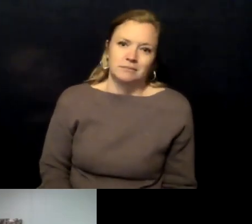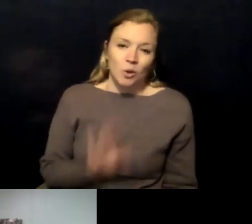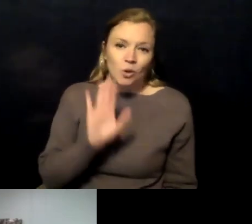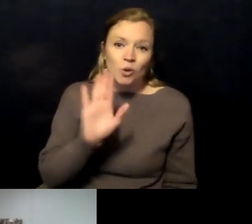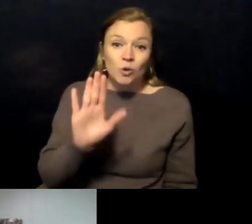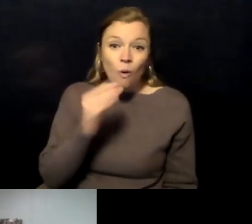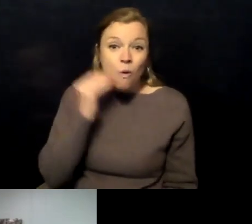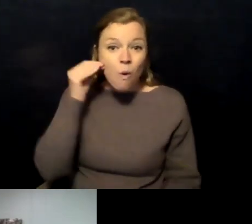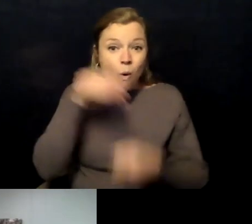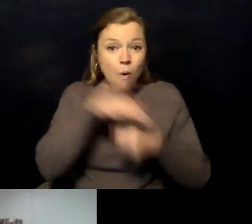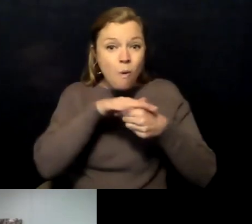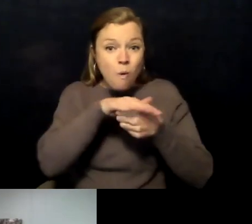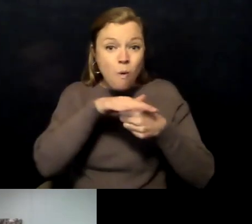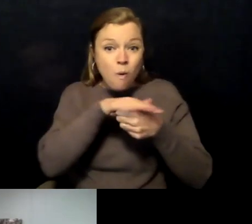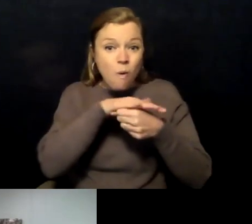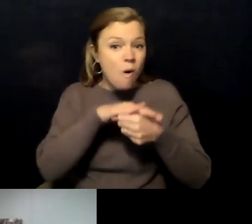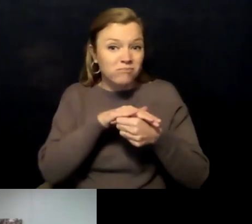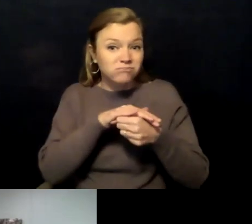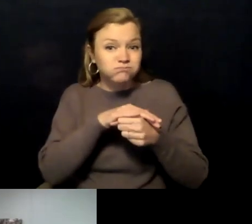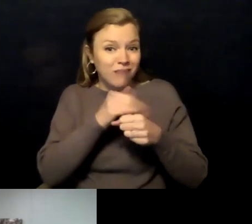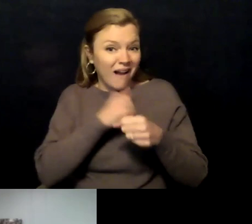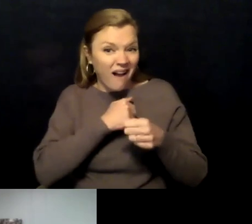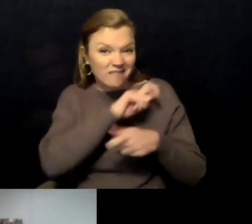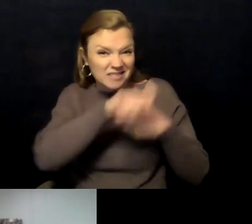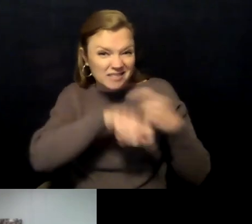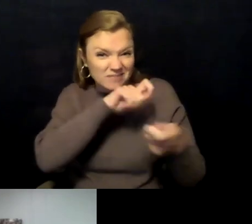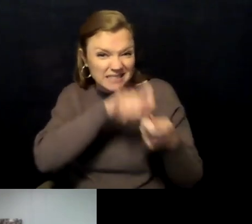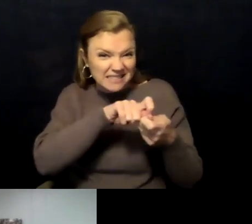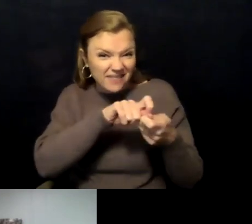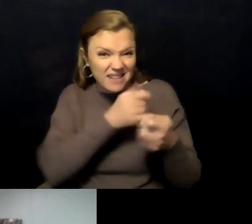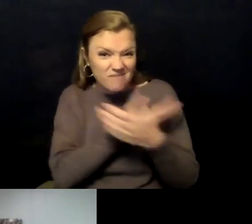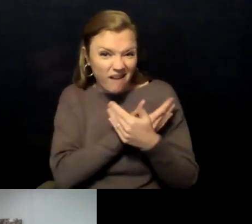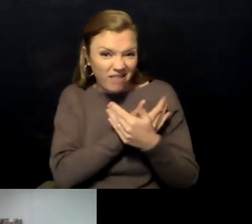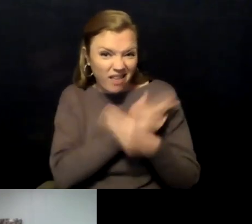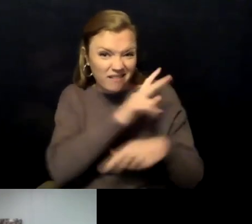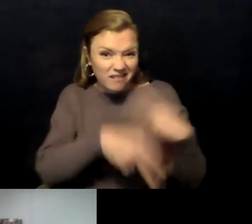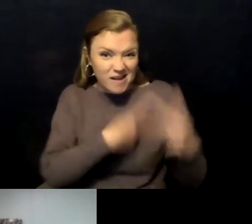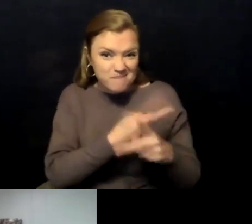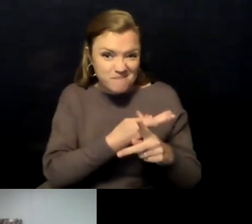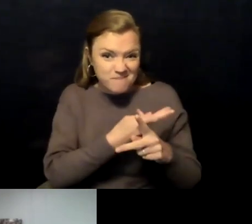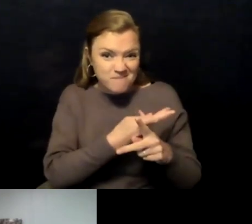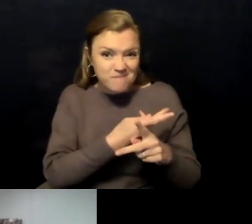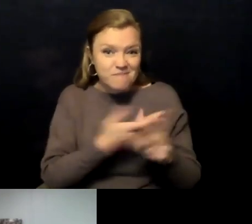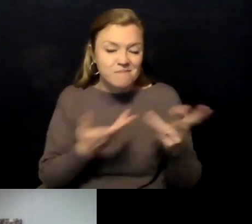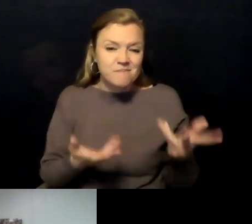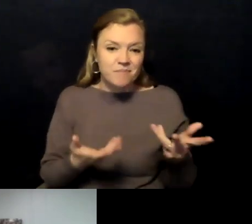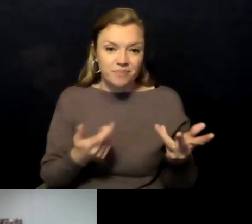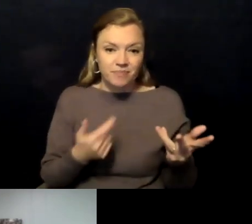parts of the country and different parts of the world. But so my suggestion would be